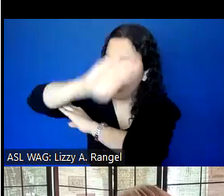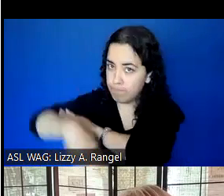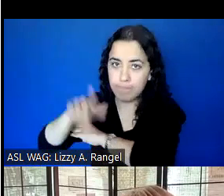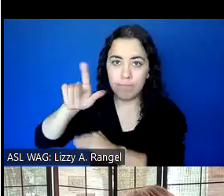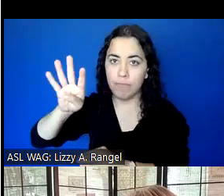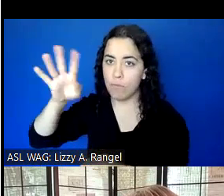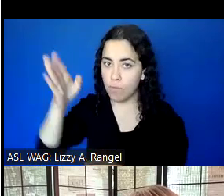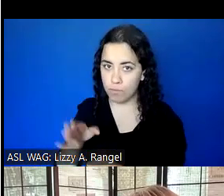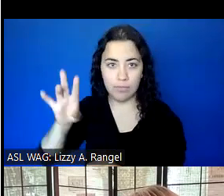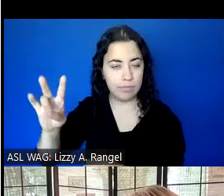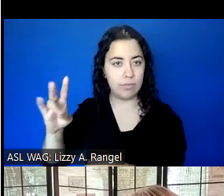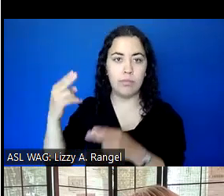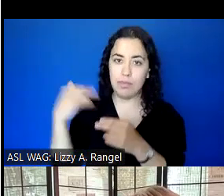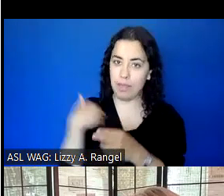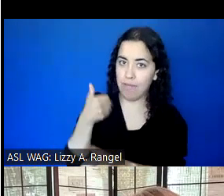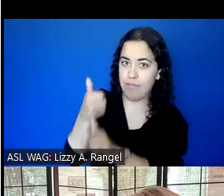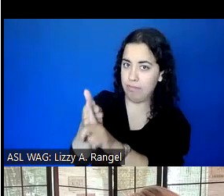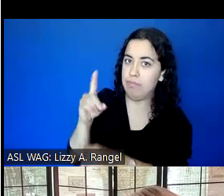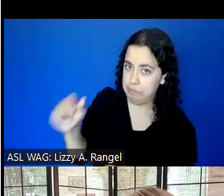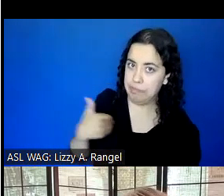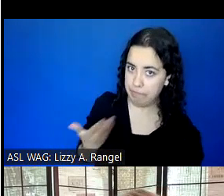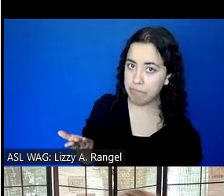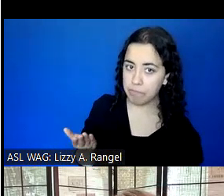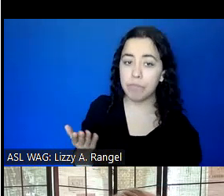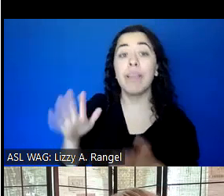fell down and you broke your arm and you are in a cast for six weeks. These are temporary.